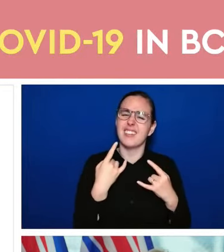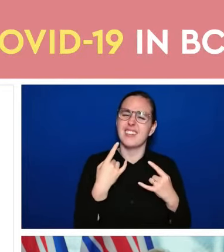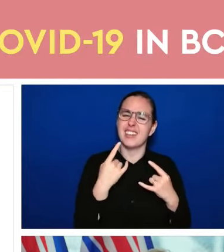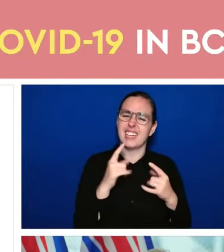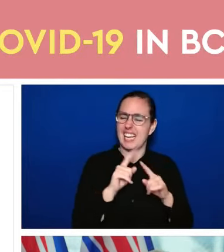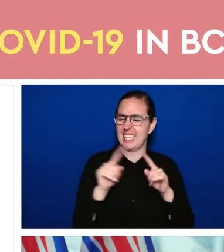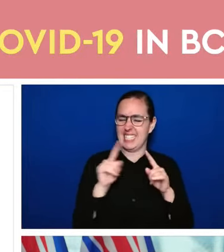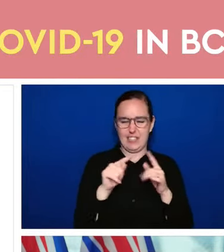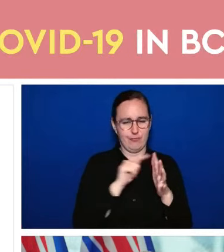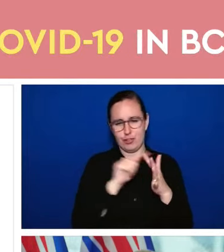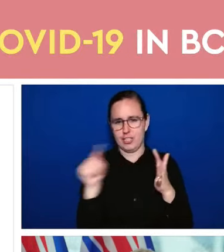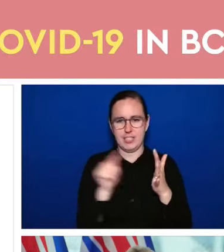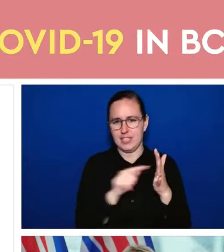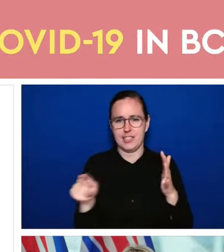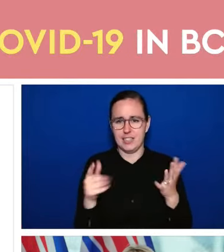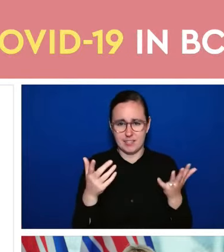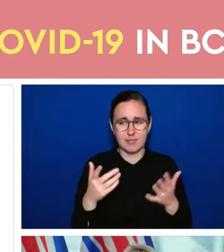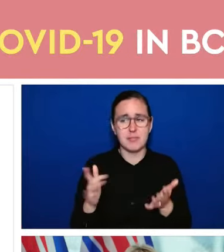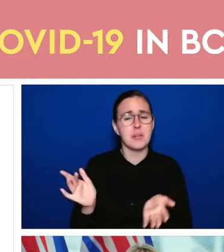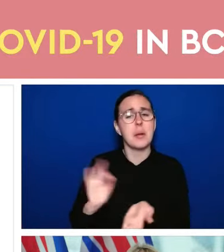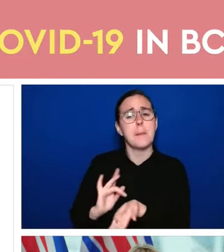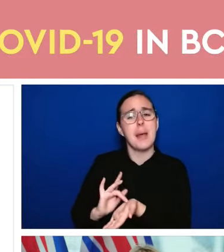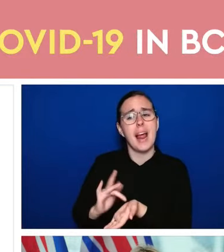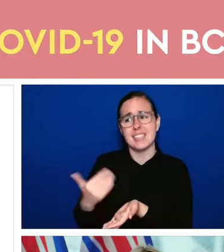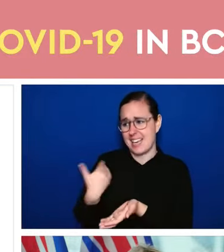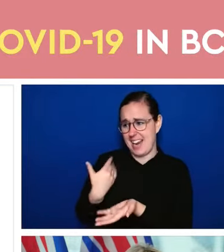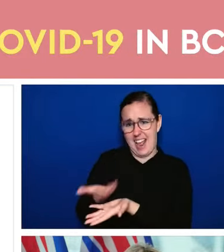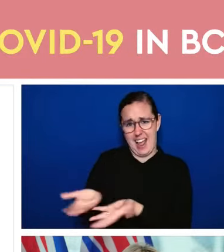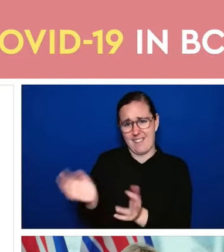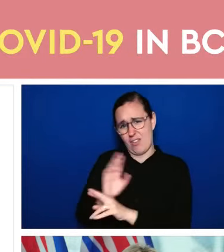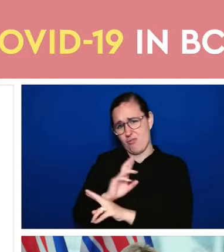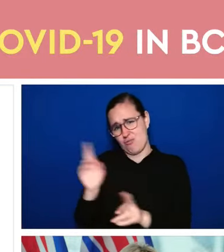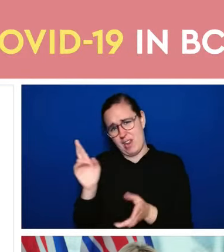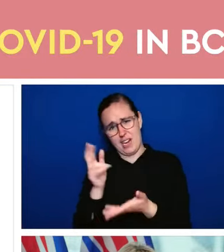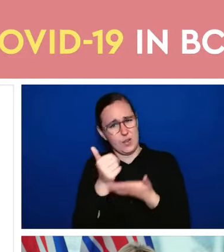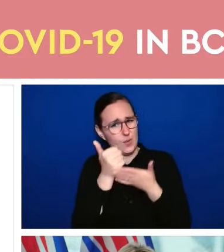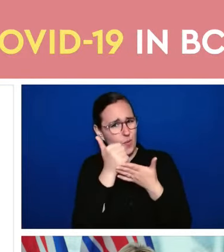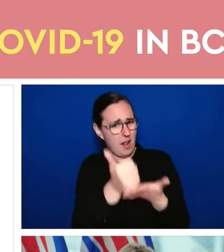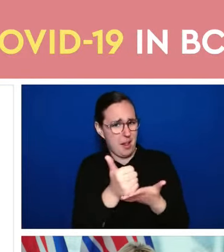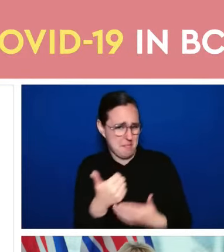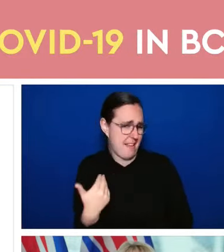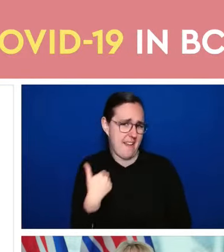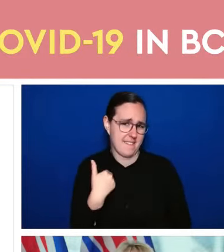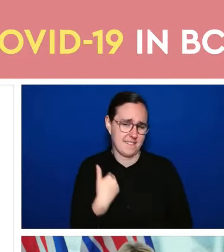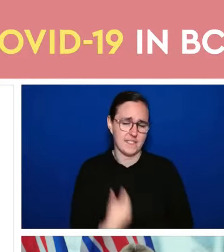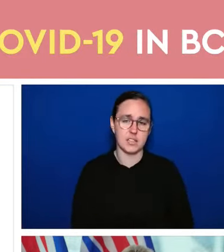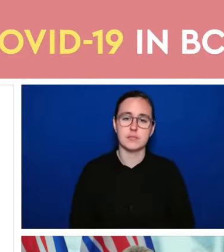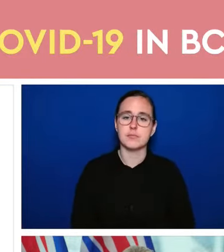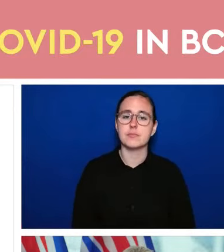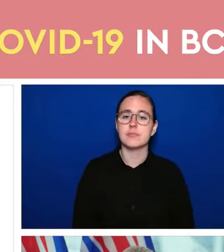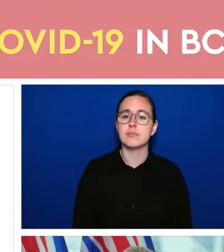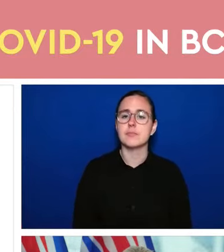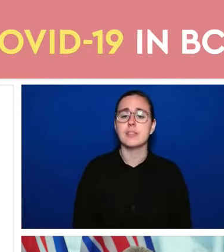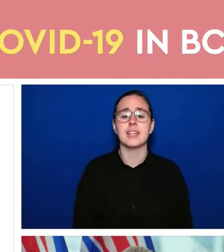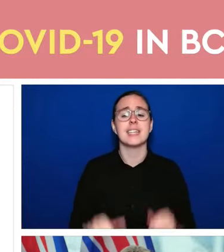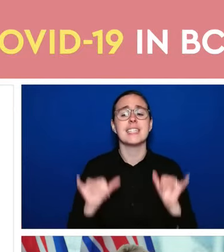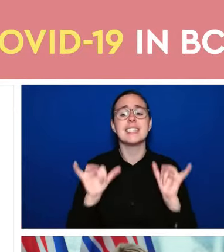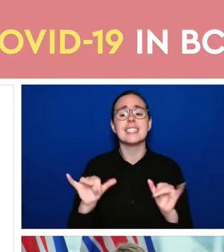we will never have be able to stop washing your hands that makes a big difference it does.